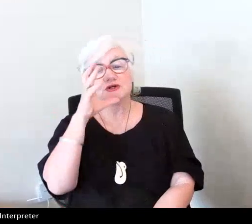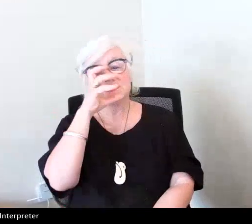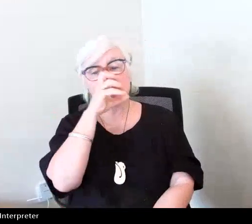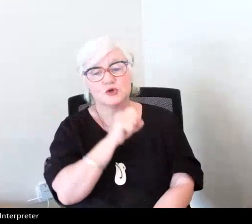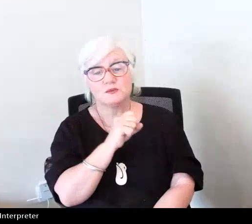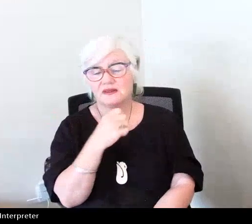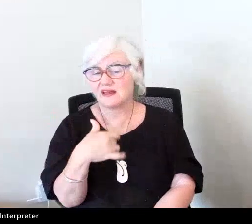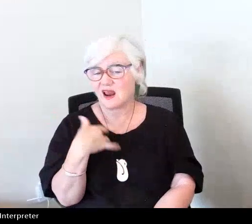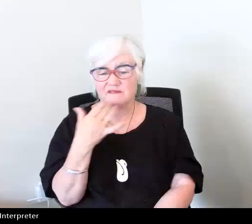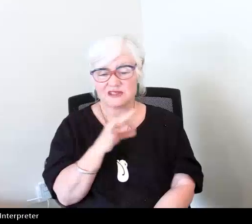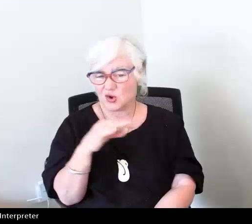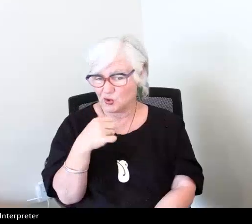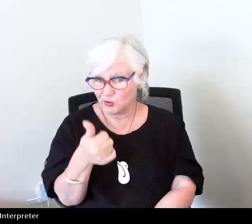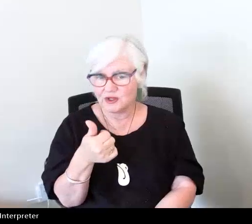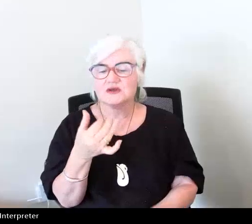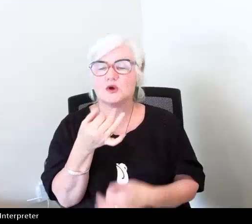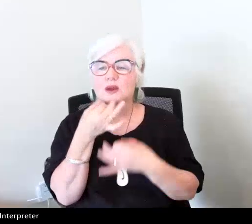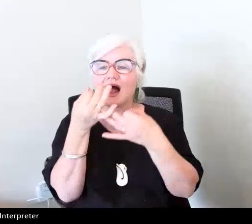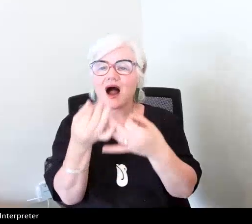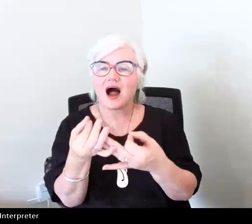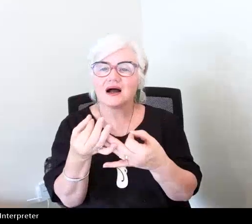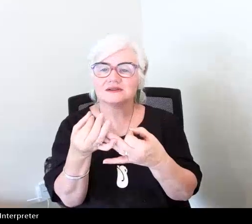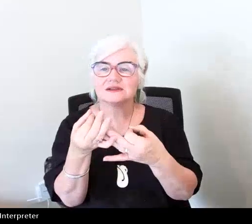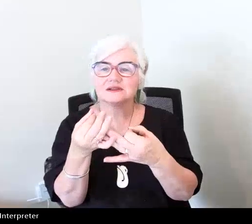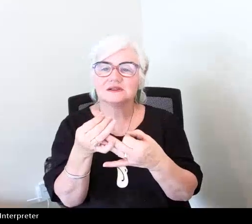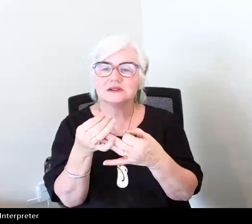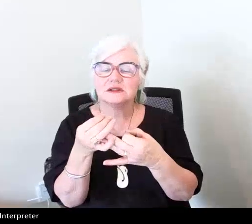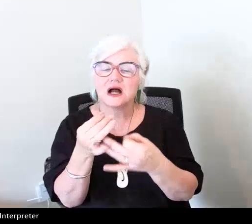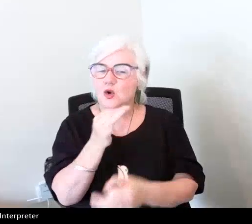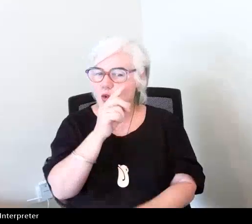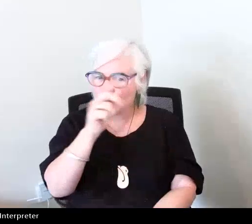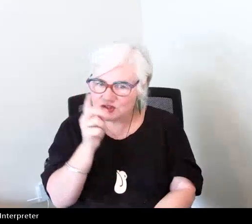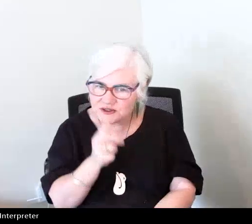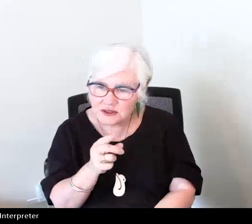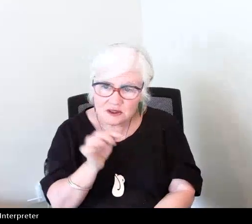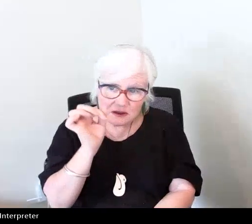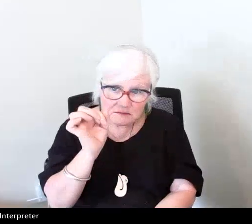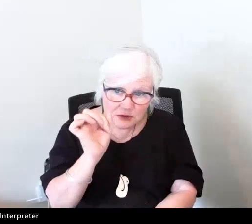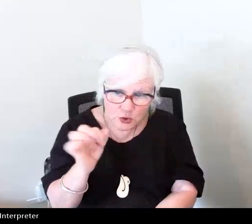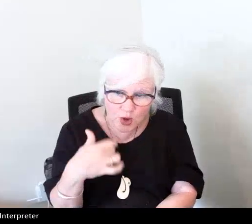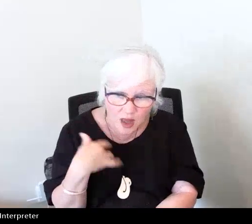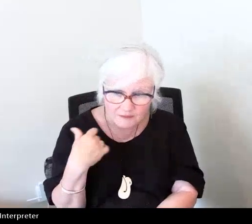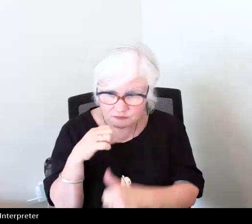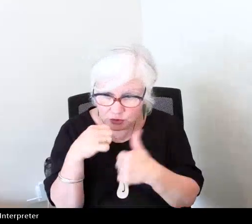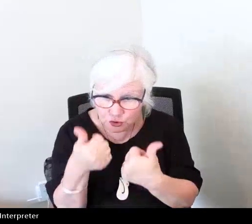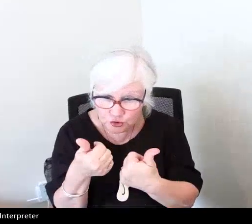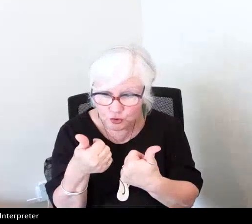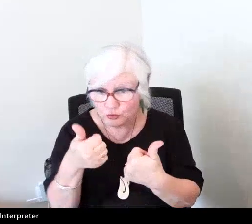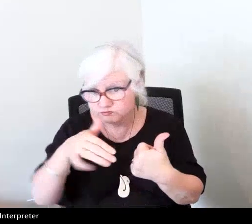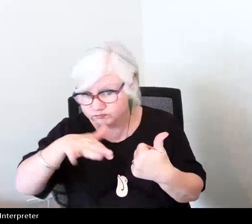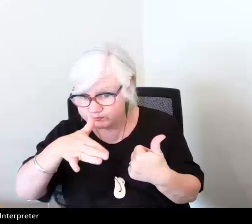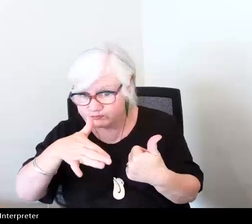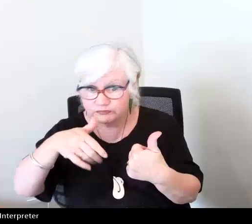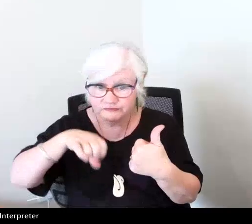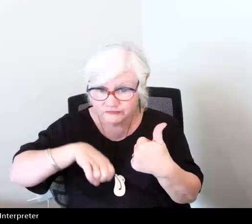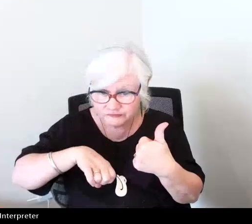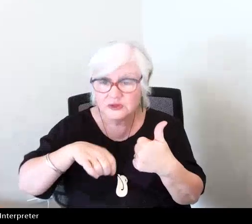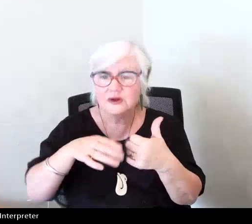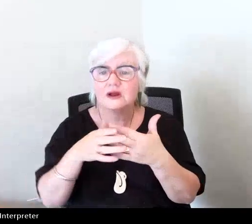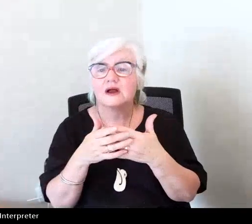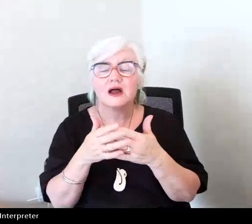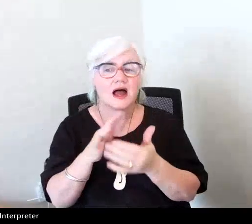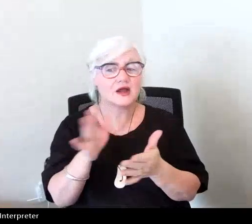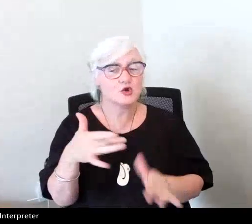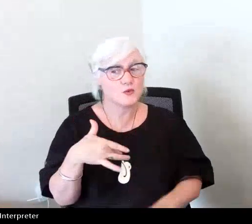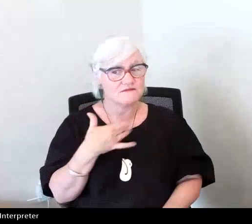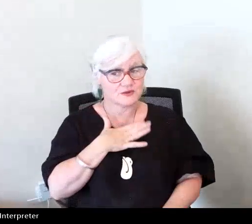we are inquiring how good their life is, how safe they feel in the place where they are living,